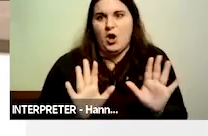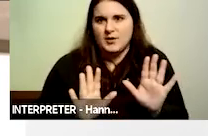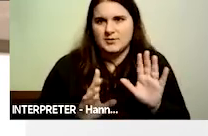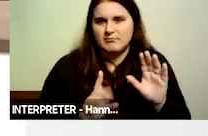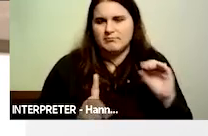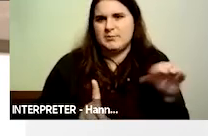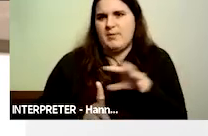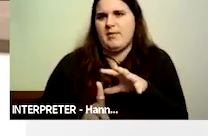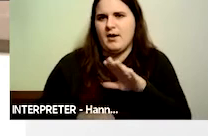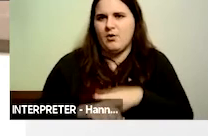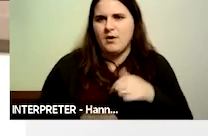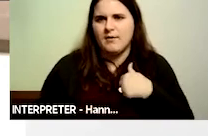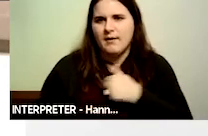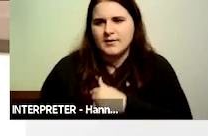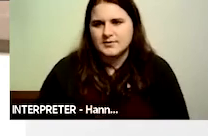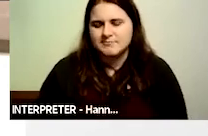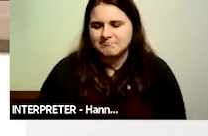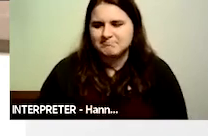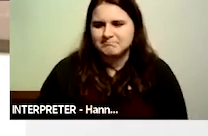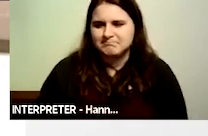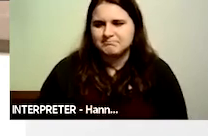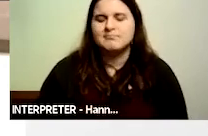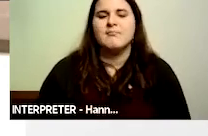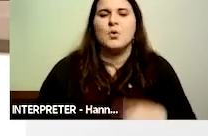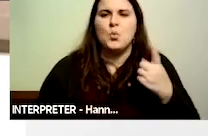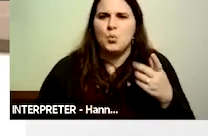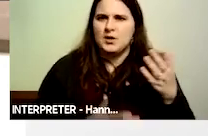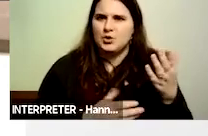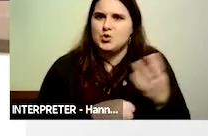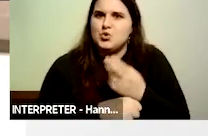So that's one of the programs that we looked at where we brought in a gamification element that